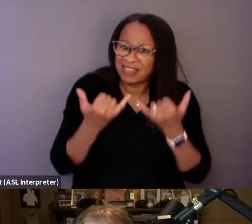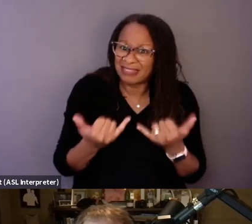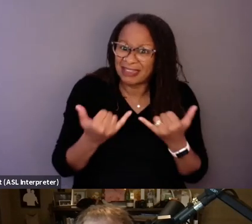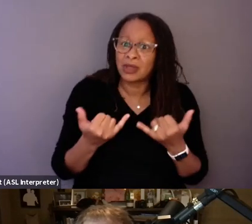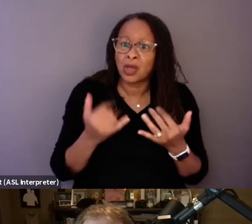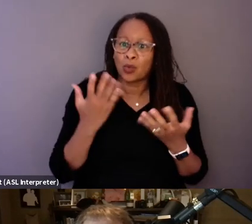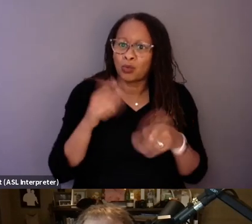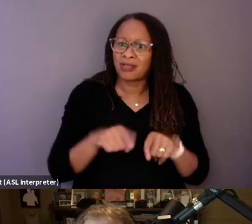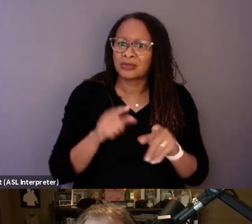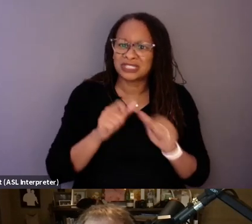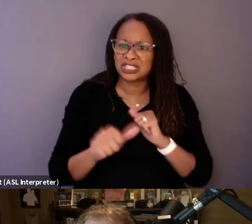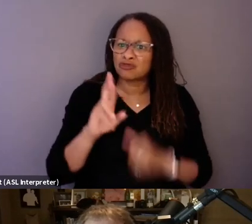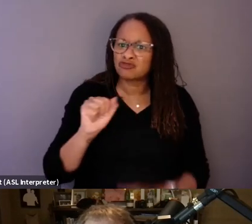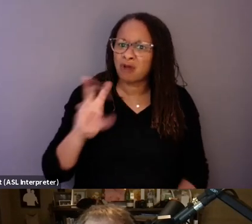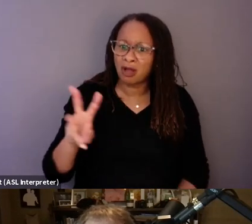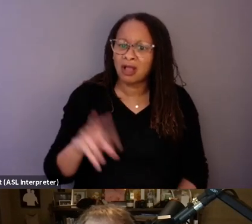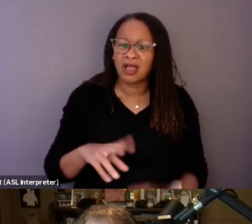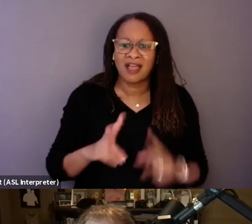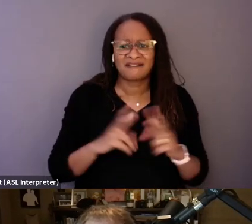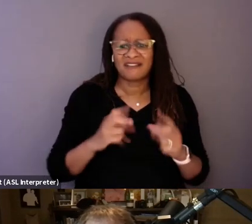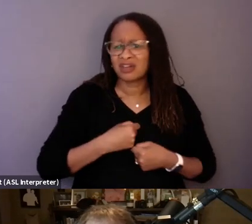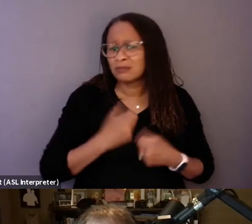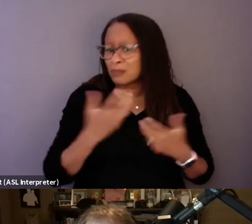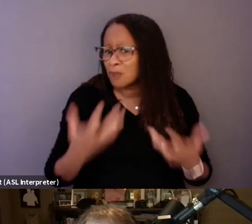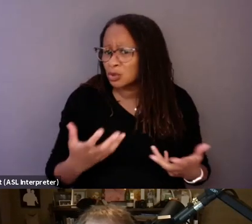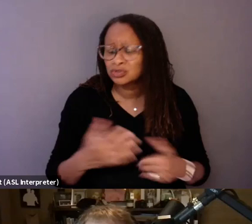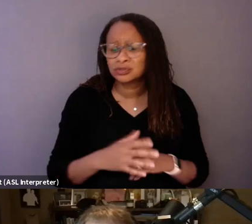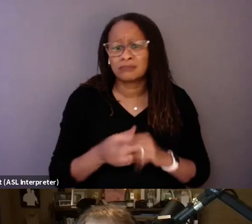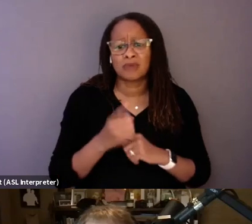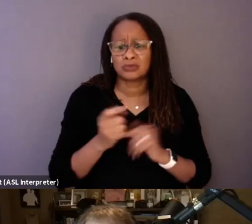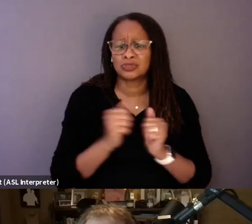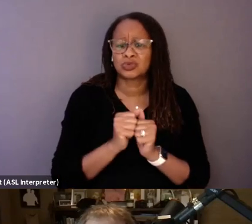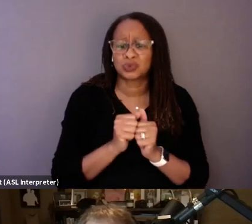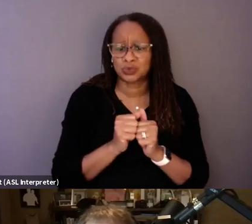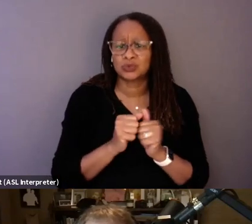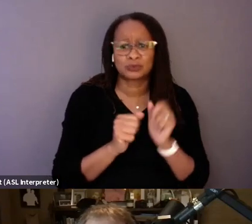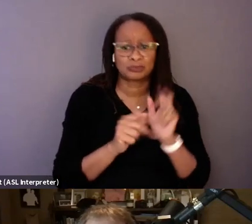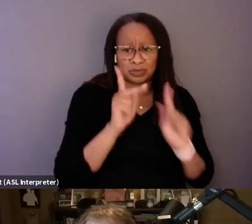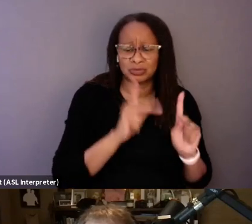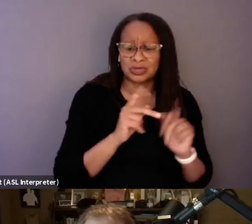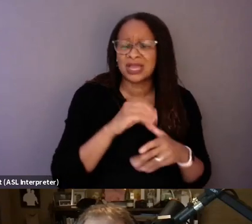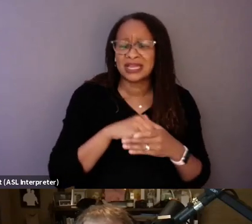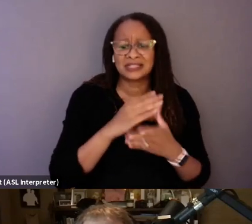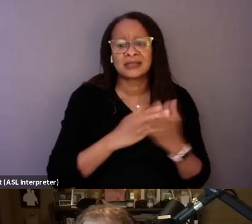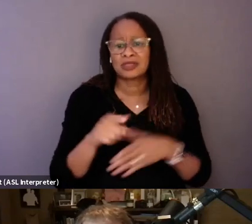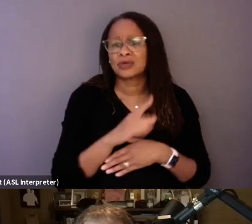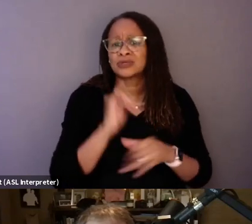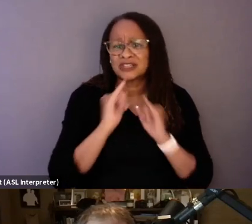I had some very emotional moments with people within some of those interviews. Yeah.